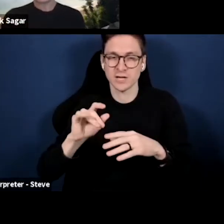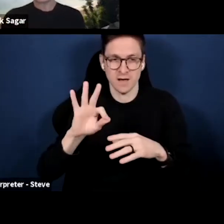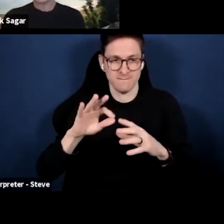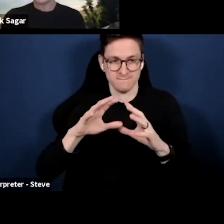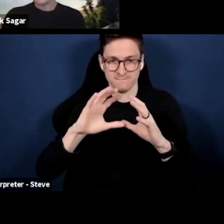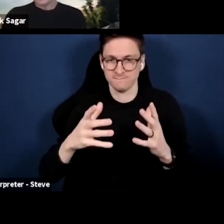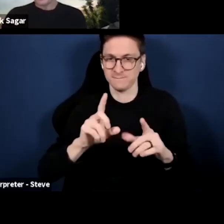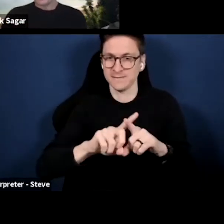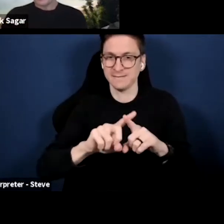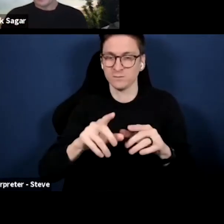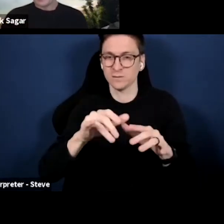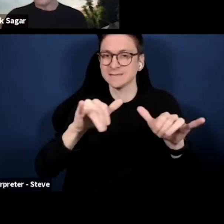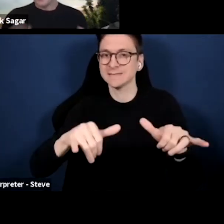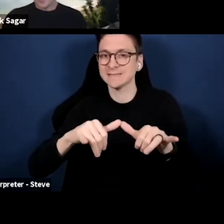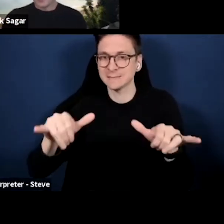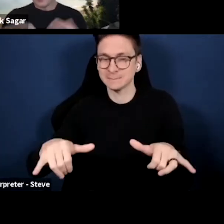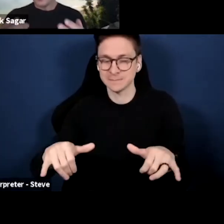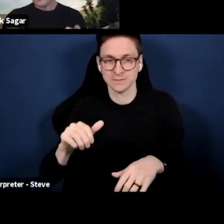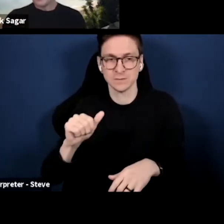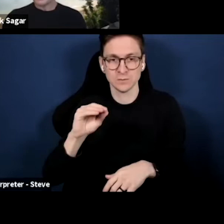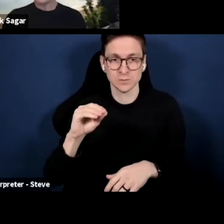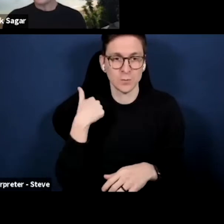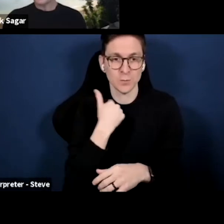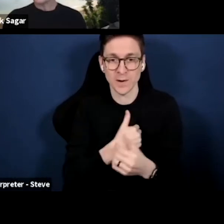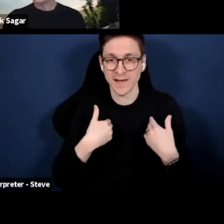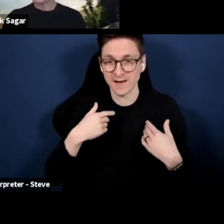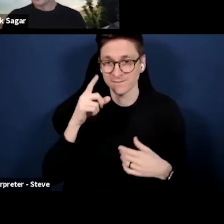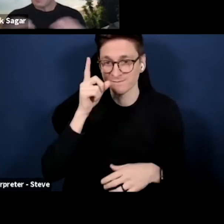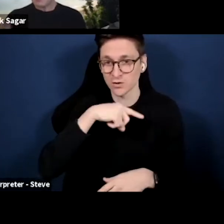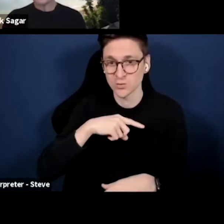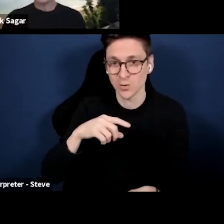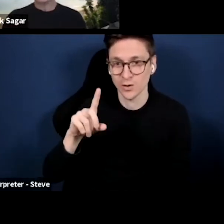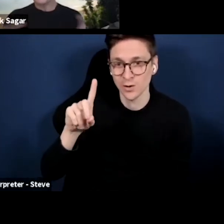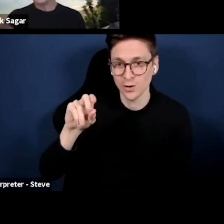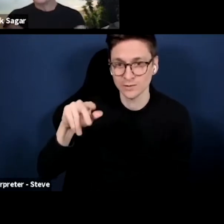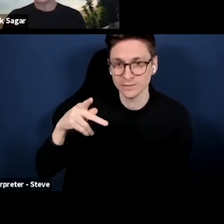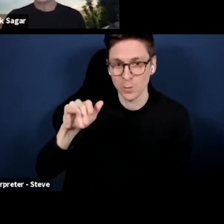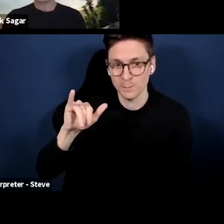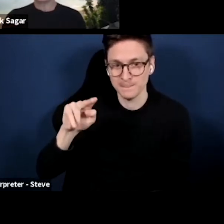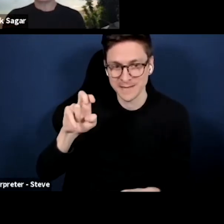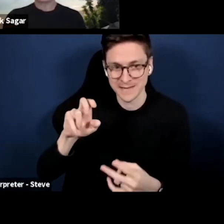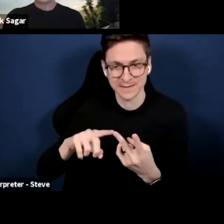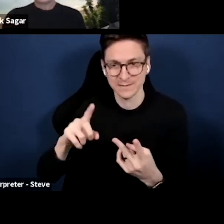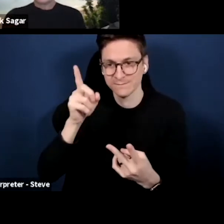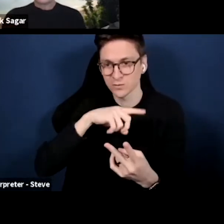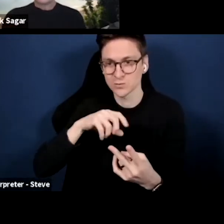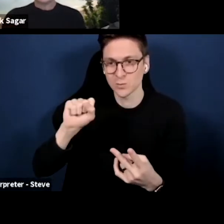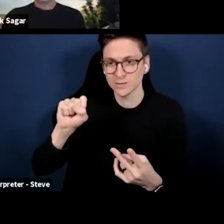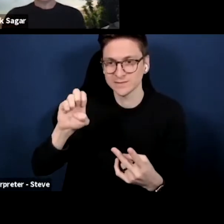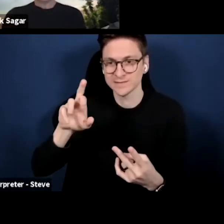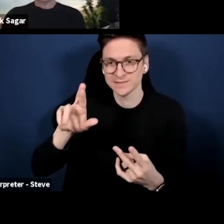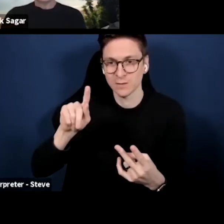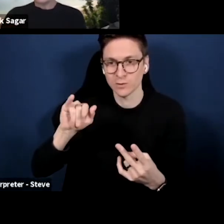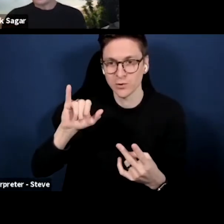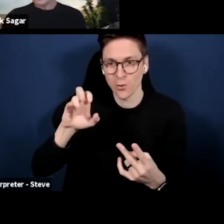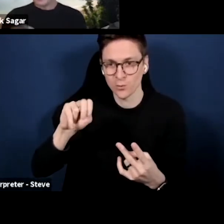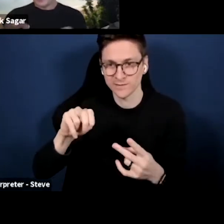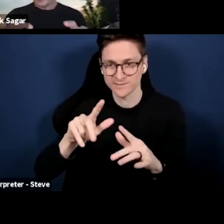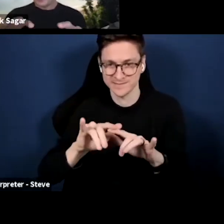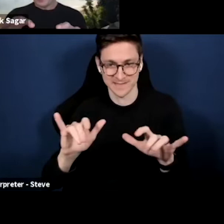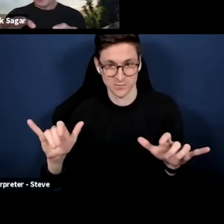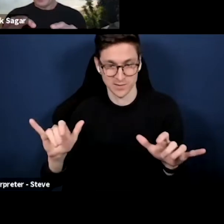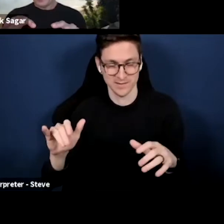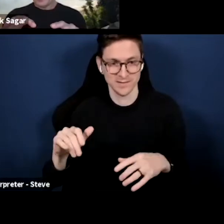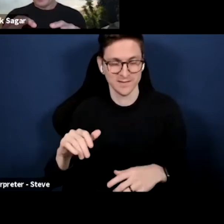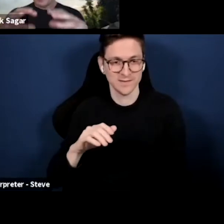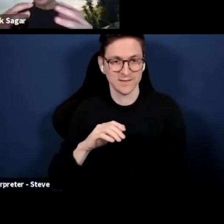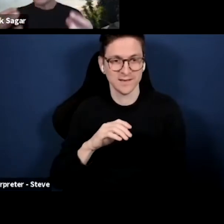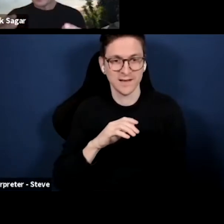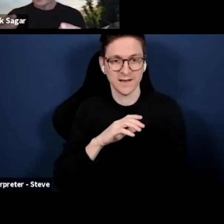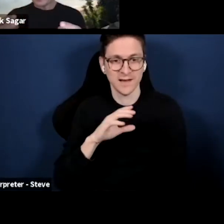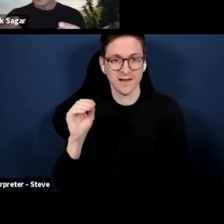so we have virtual dopamine virtual serotonin and so forth and there's a the emotional system